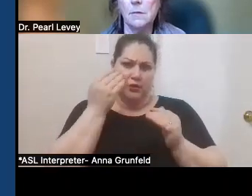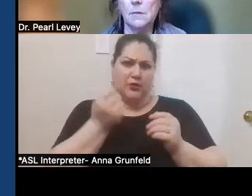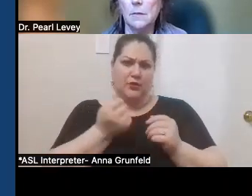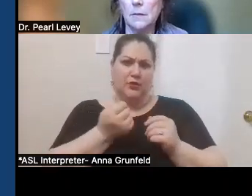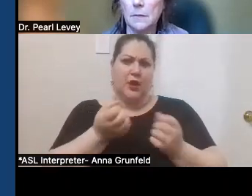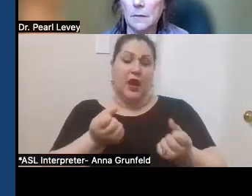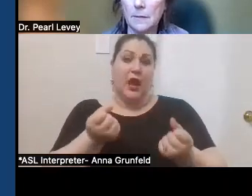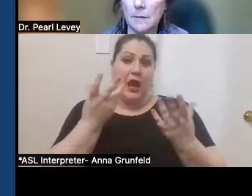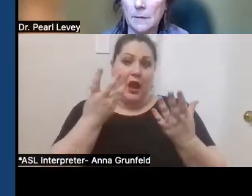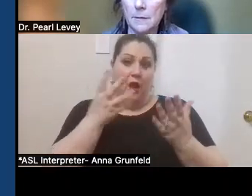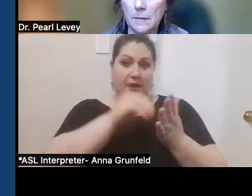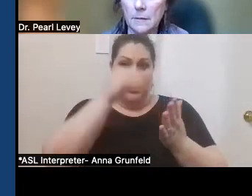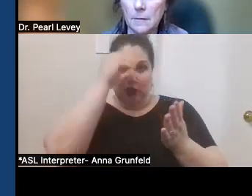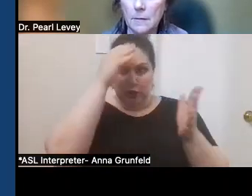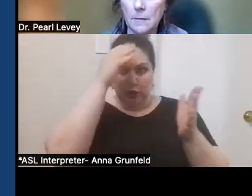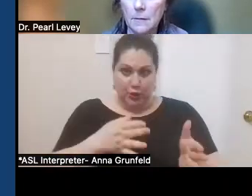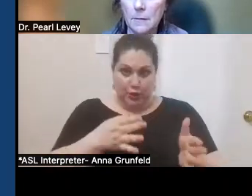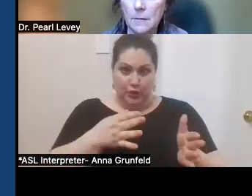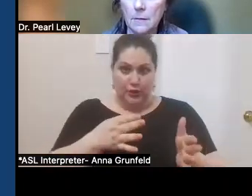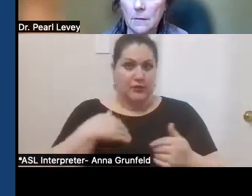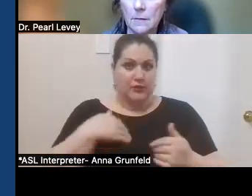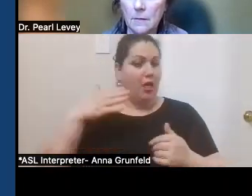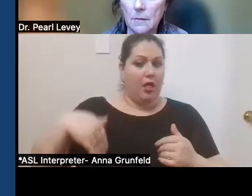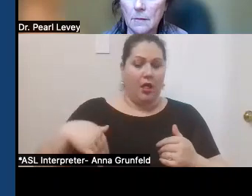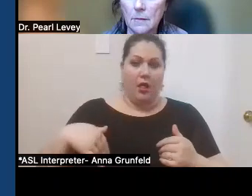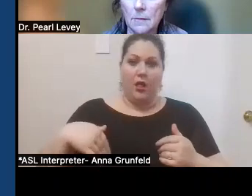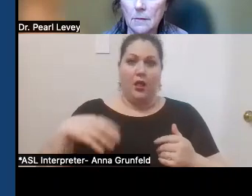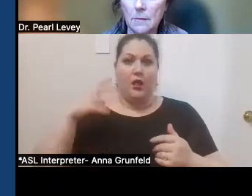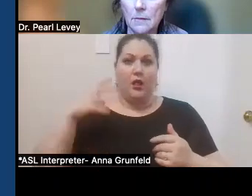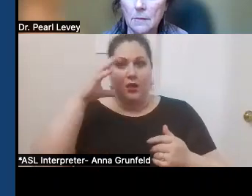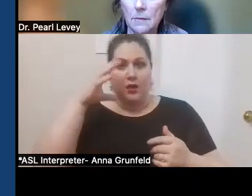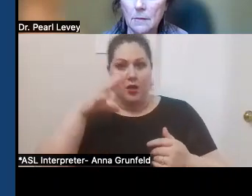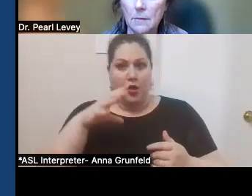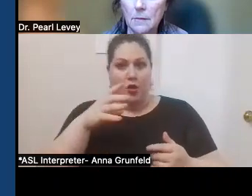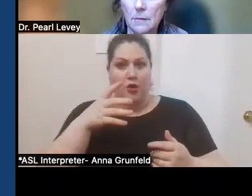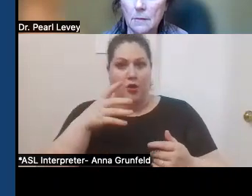sought these types of accommodations, despite being recommended by their